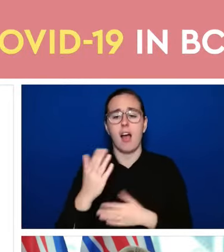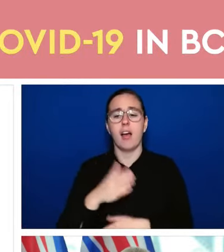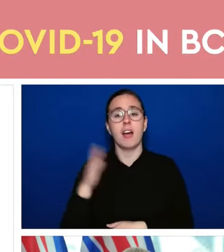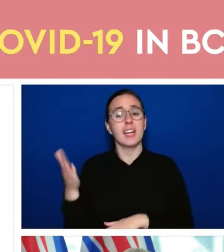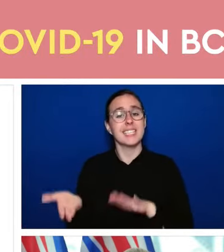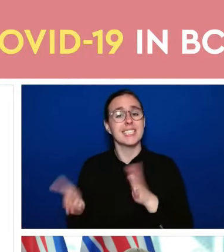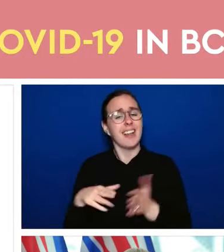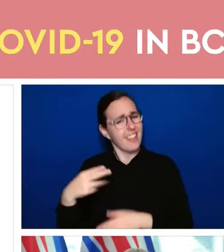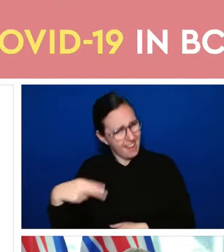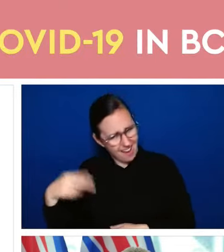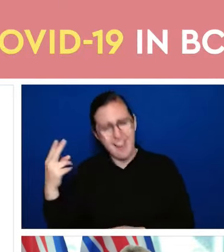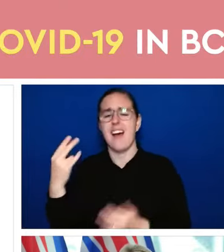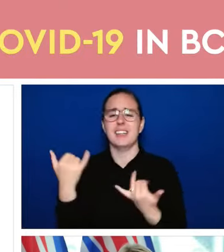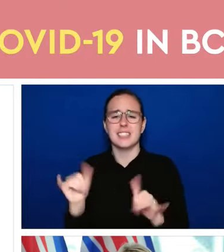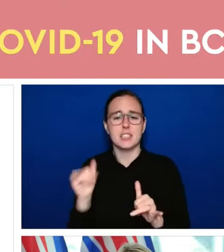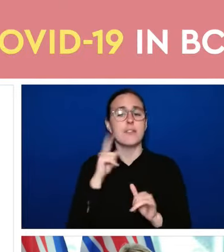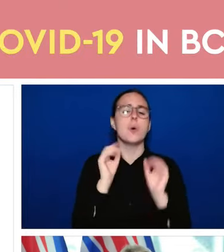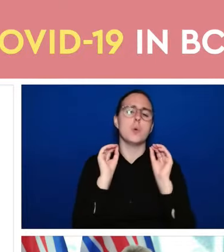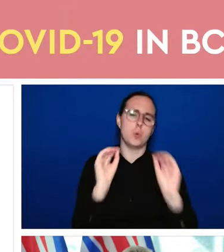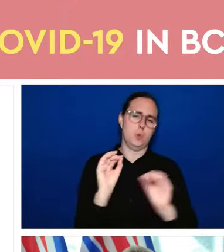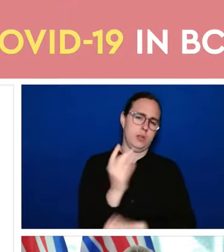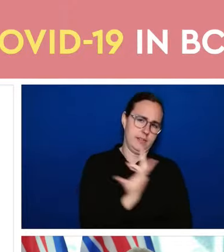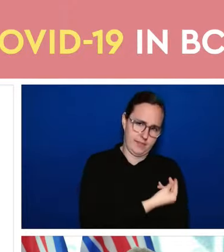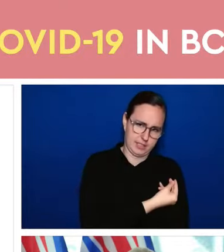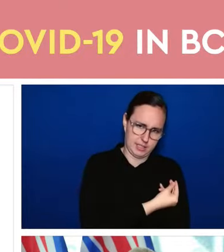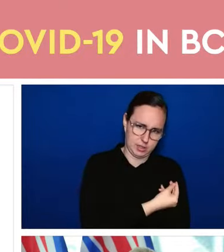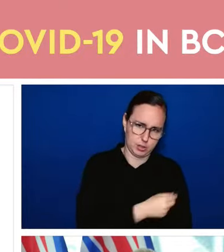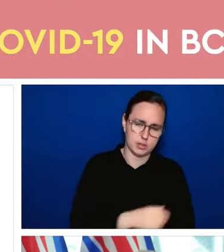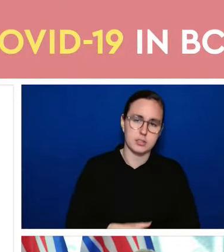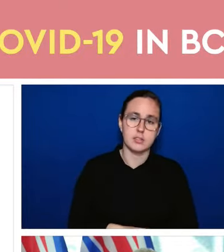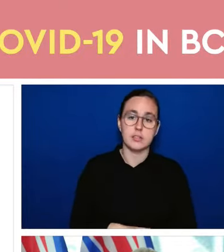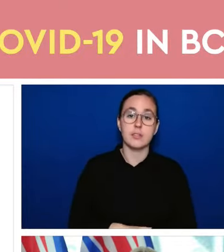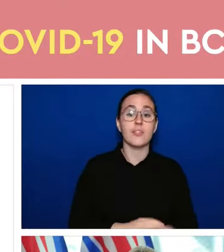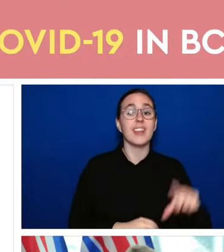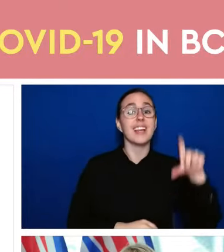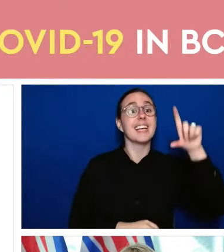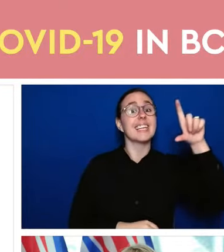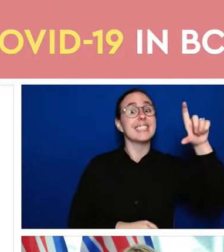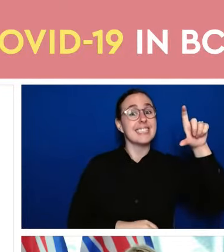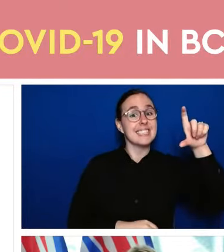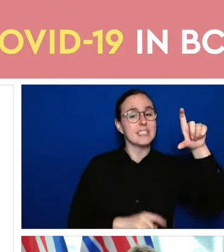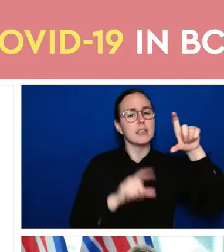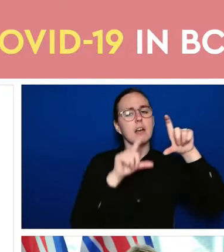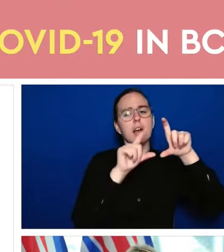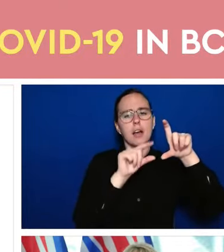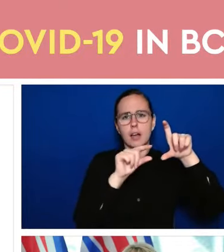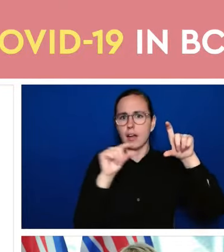difference. For people who have that extra dose or doses on